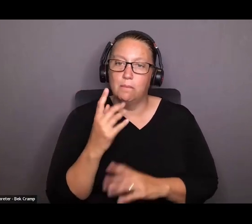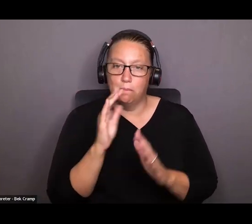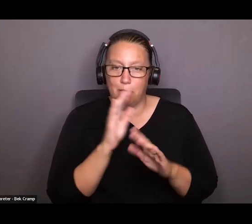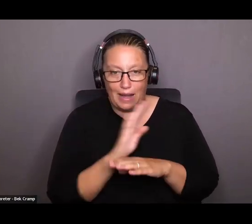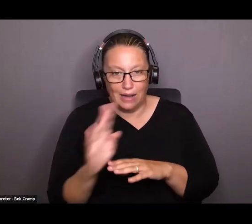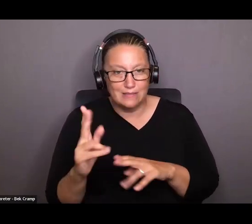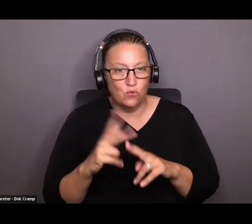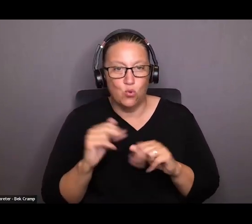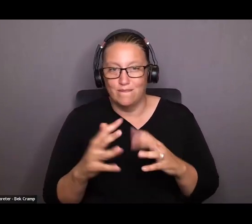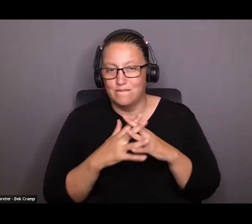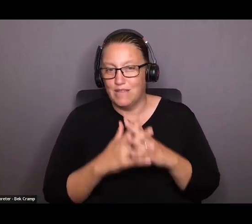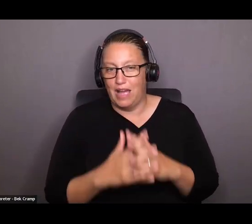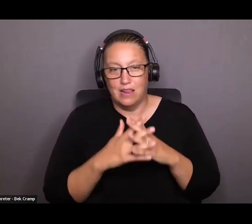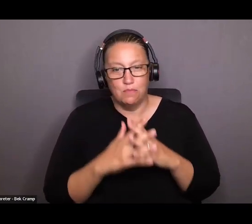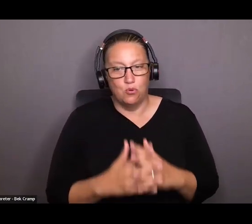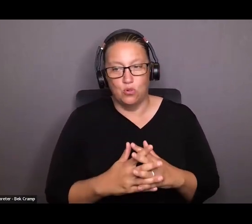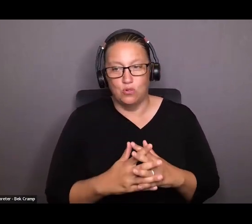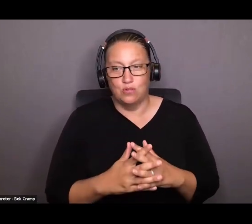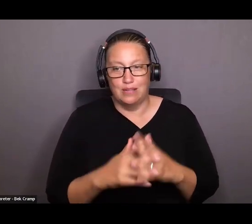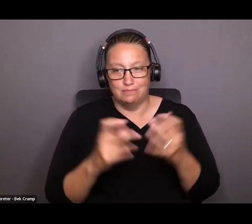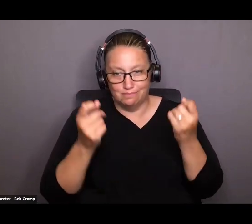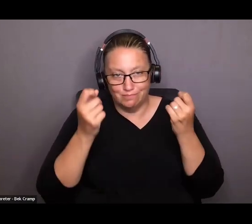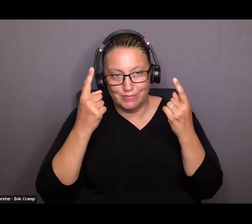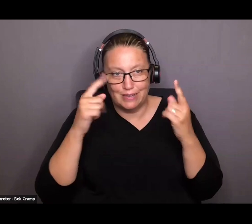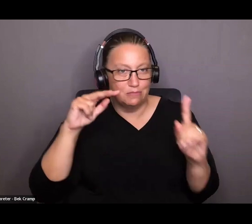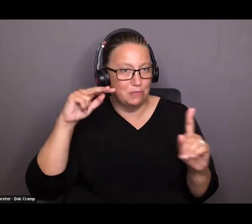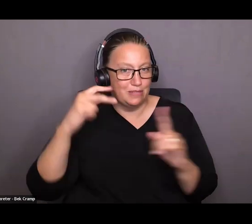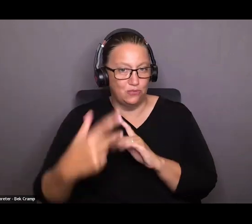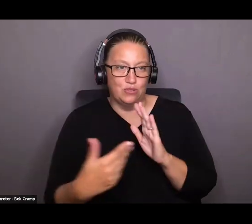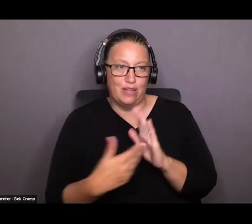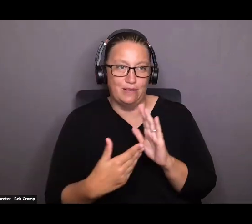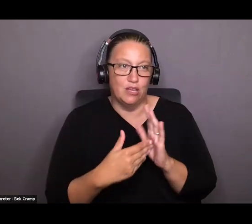we really do appreciate hearing from all of you and Siobhan, I do agree. I'm quite